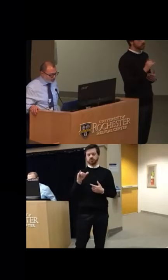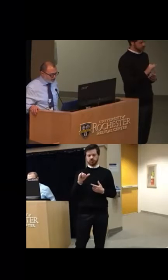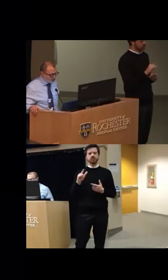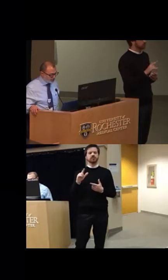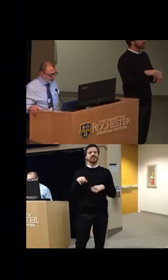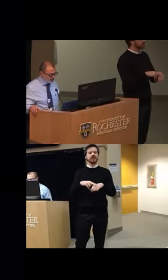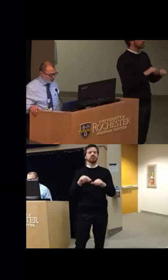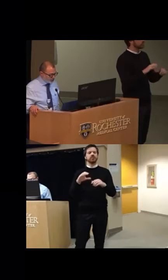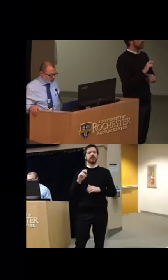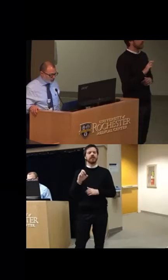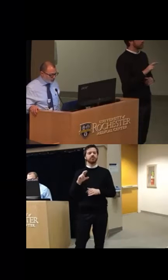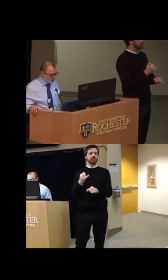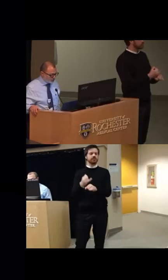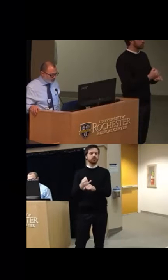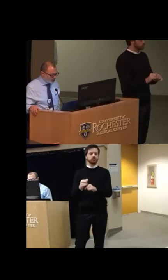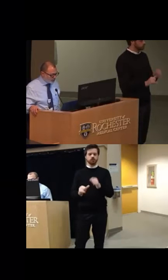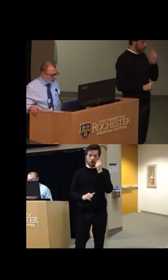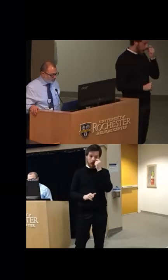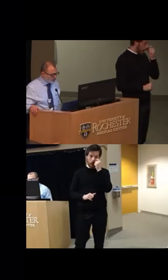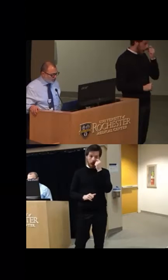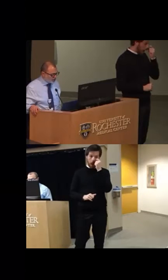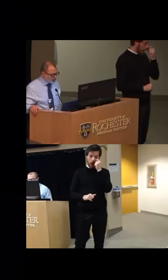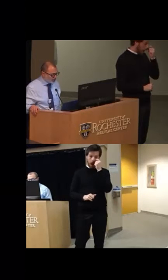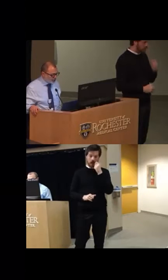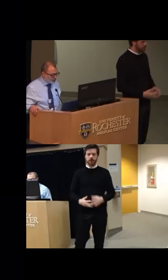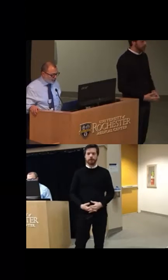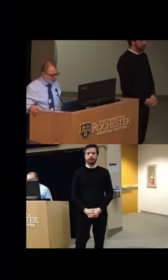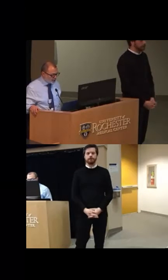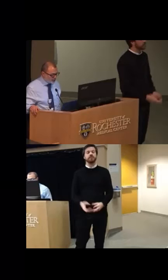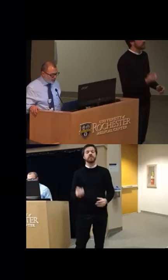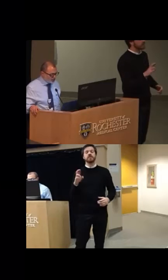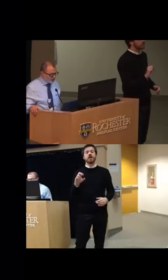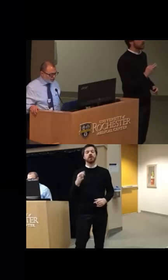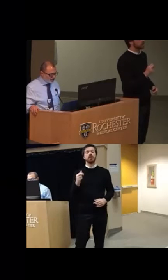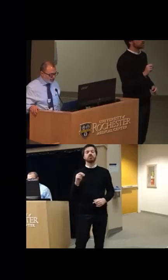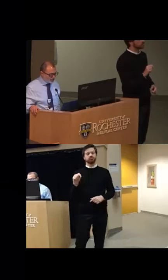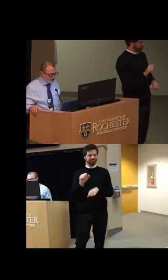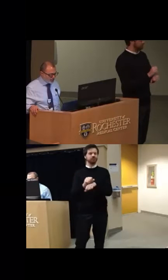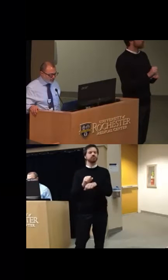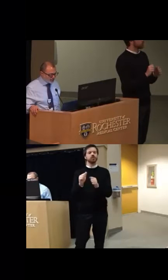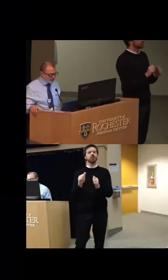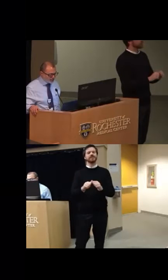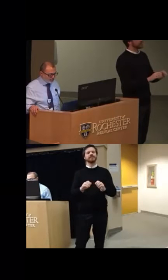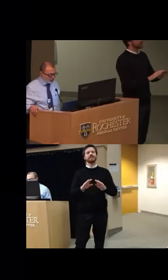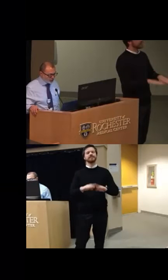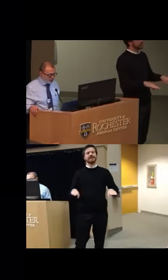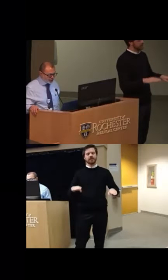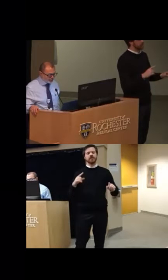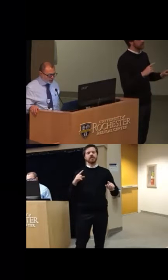Cancer Institute um Dr Shand currently cares for patients in the Pediatric complex primary care